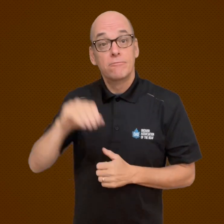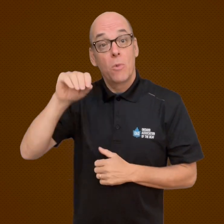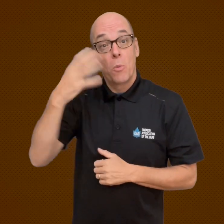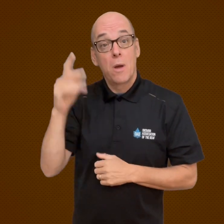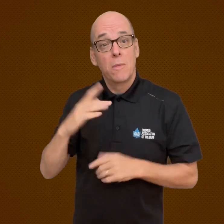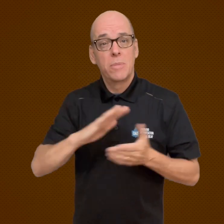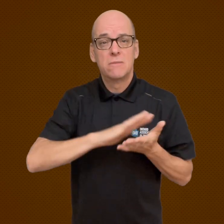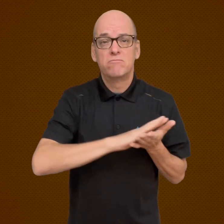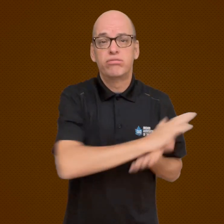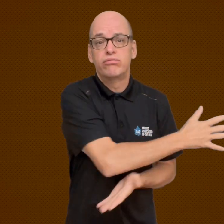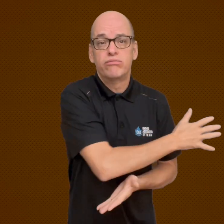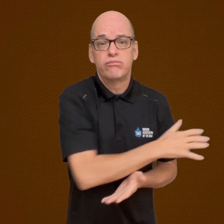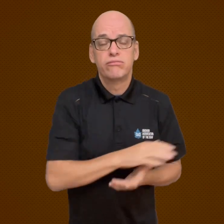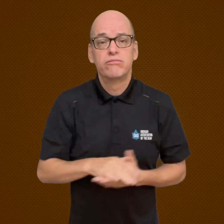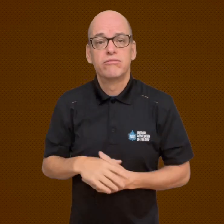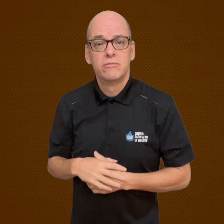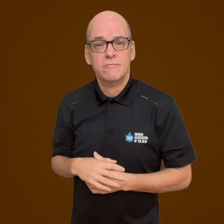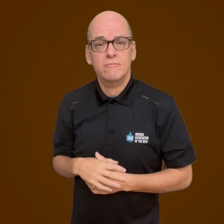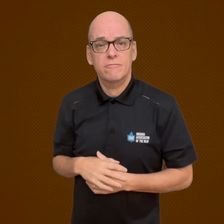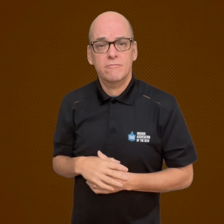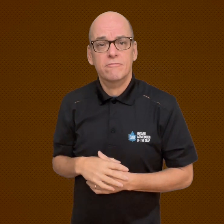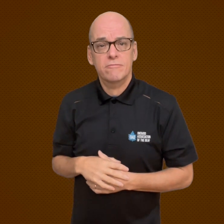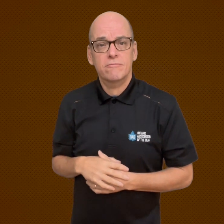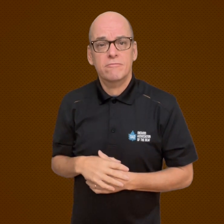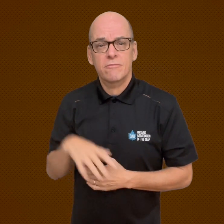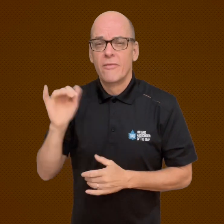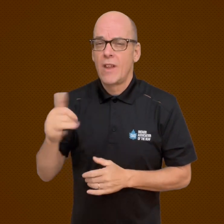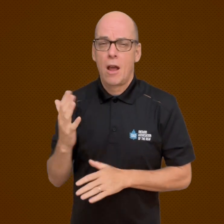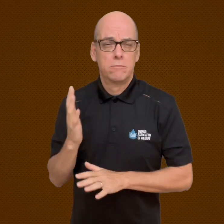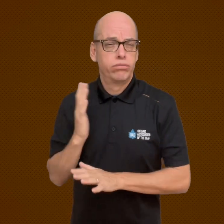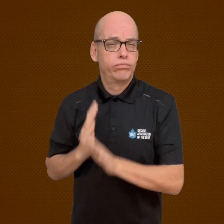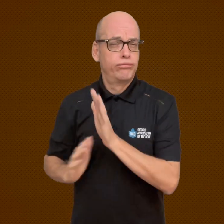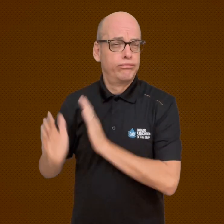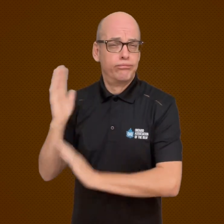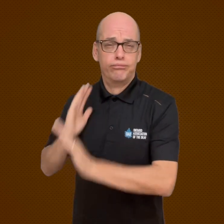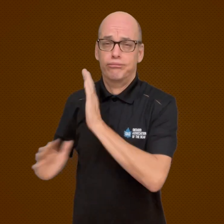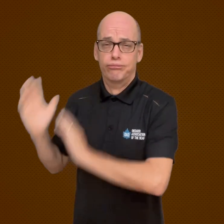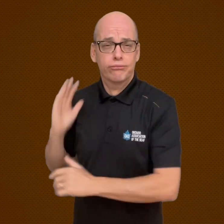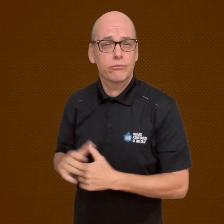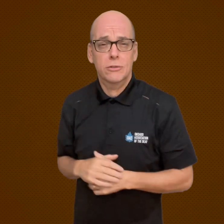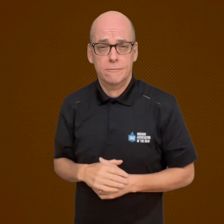White people pushed them out. That happened many years ago.